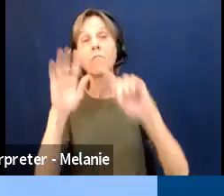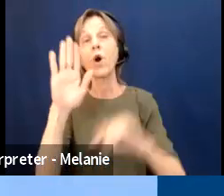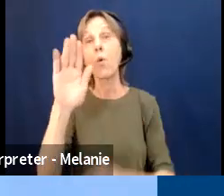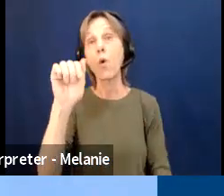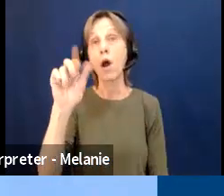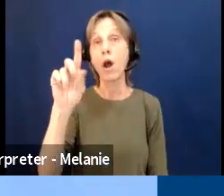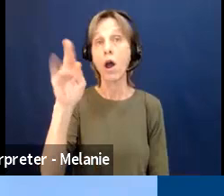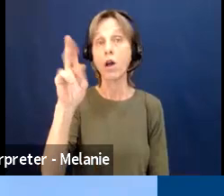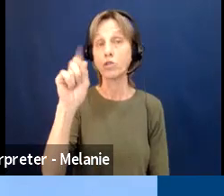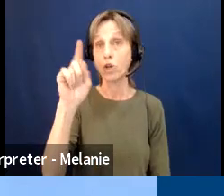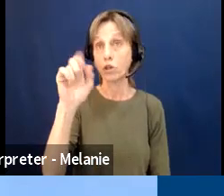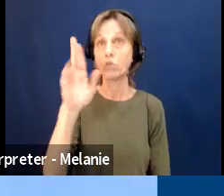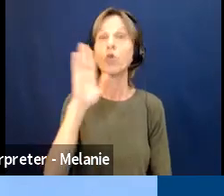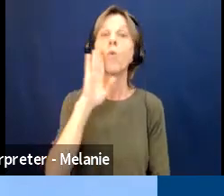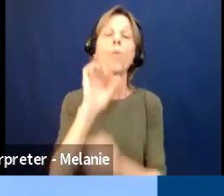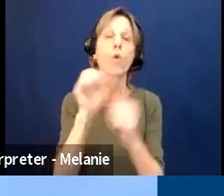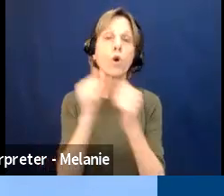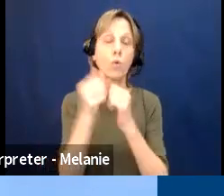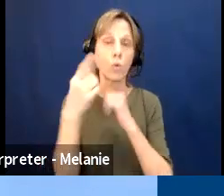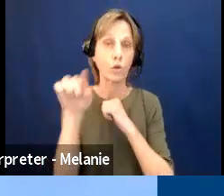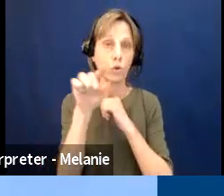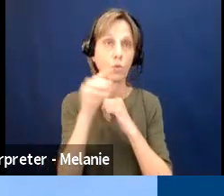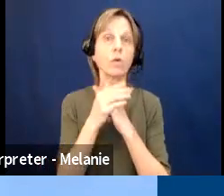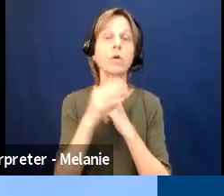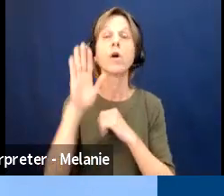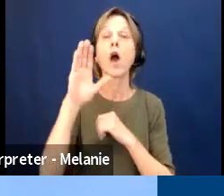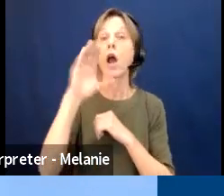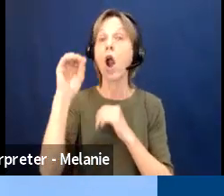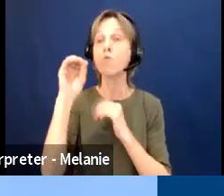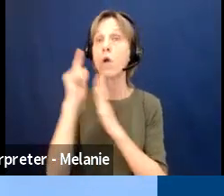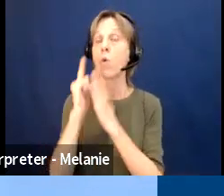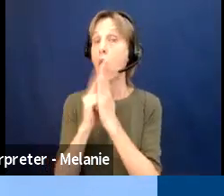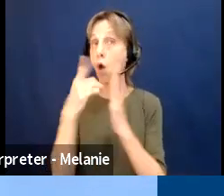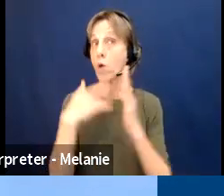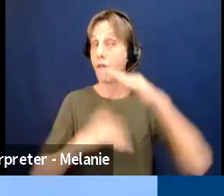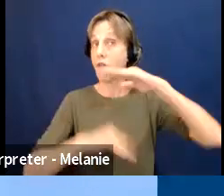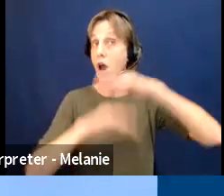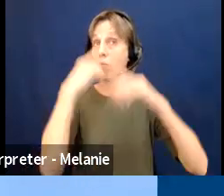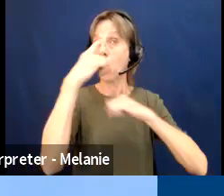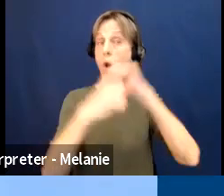that under Colorado law again you have up to one year to submit an inventory and you can actually